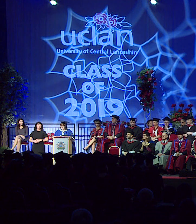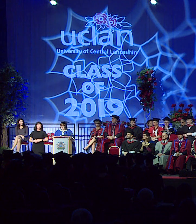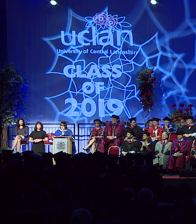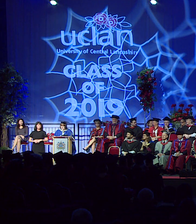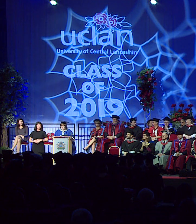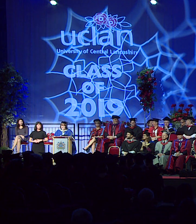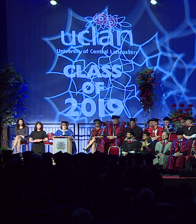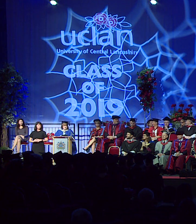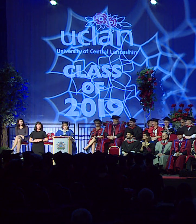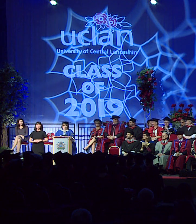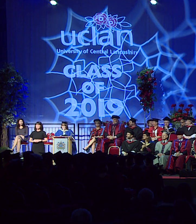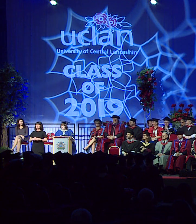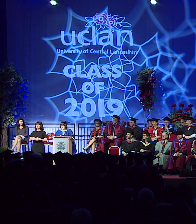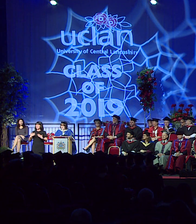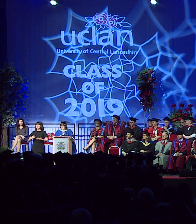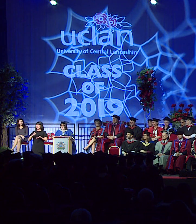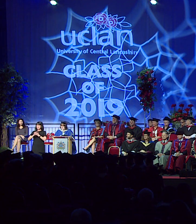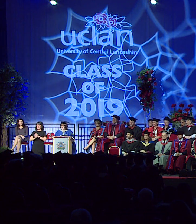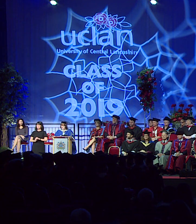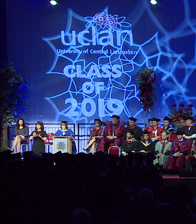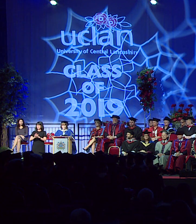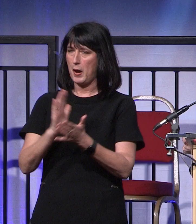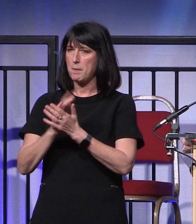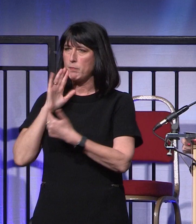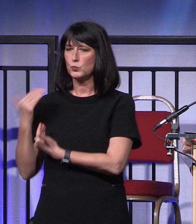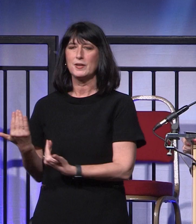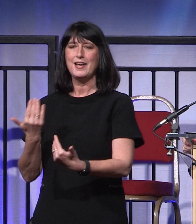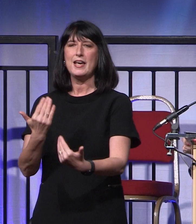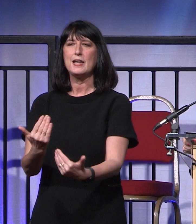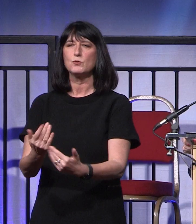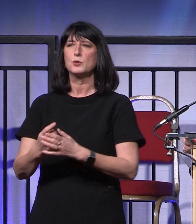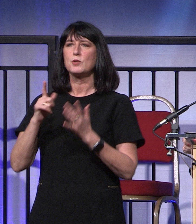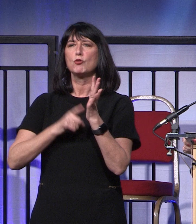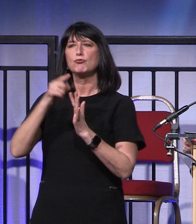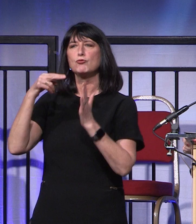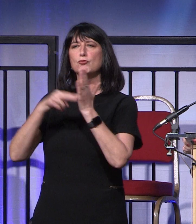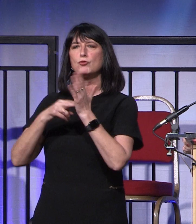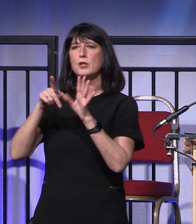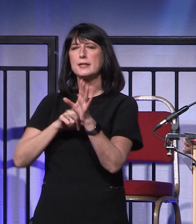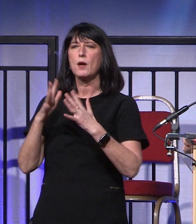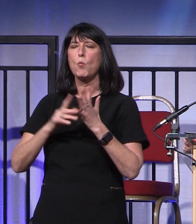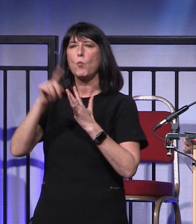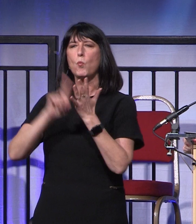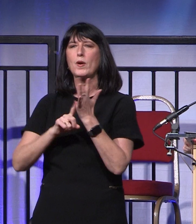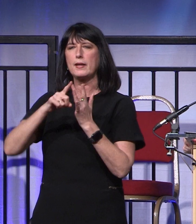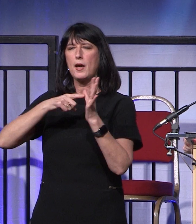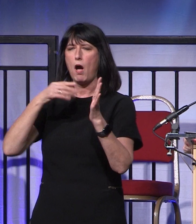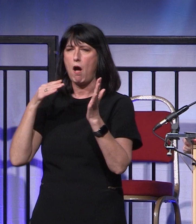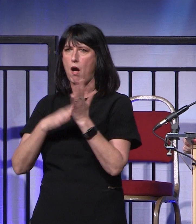it is now my pleasure to introduce Jenny Williams powerhouse vocalist Jenny